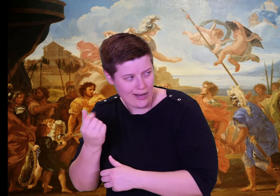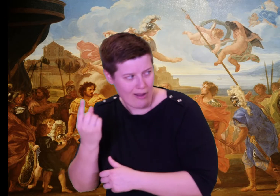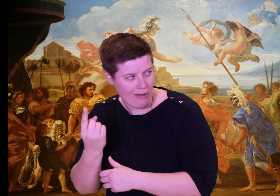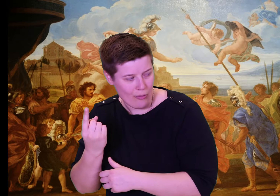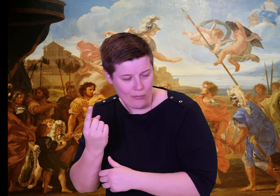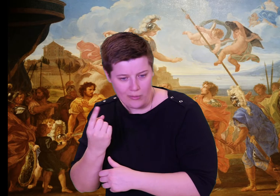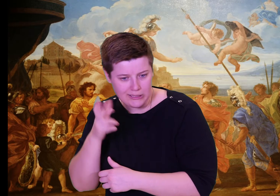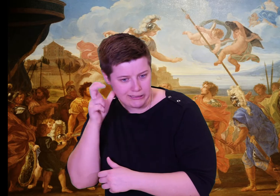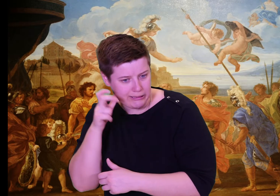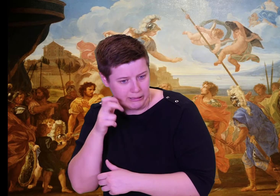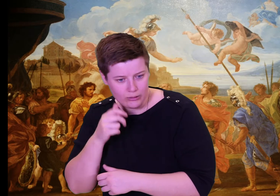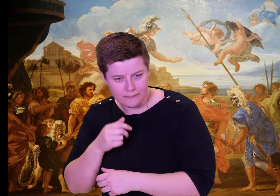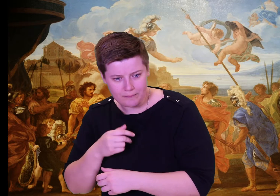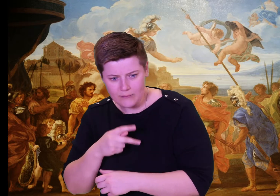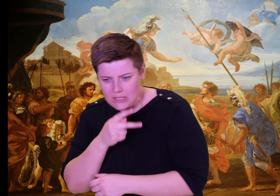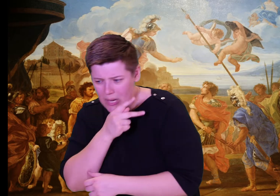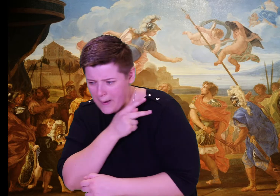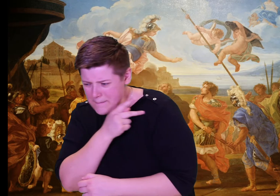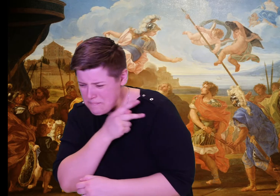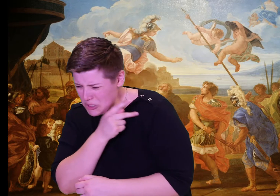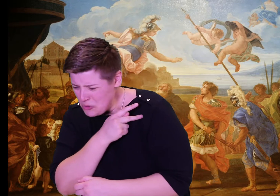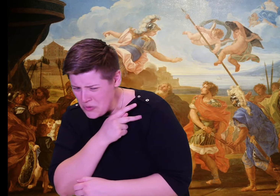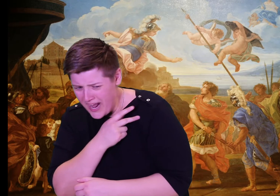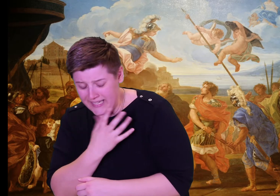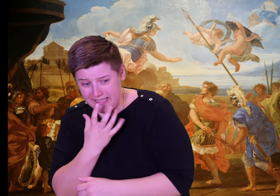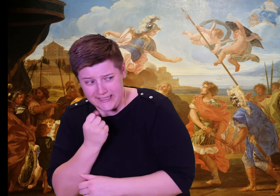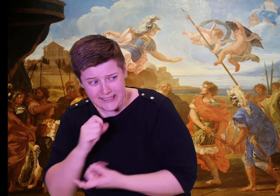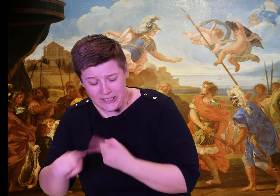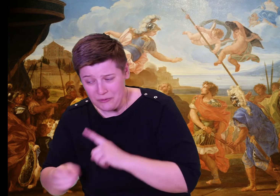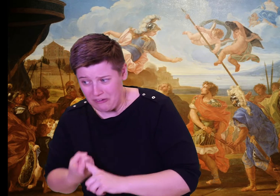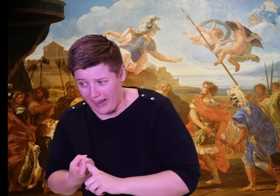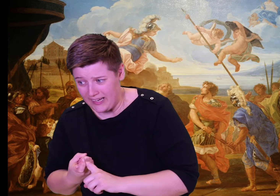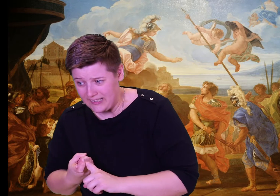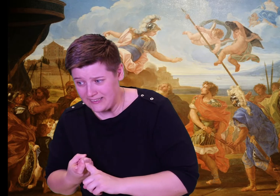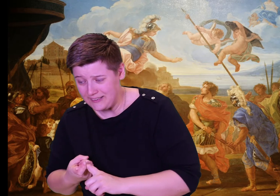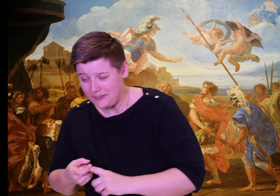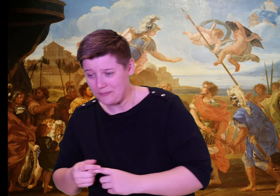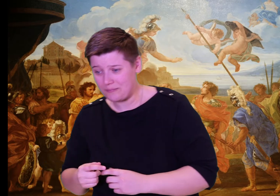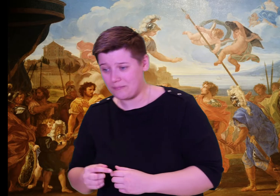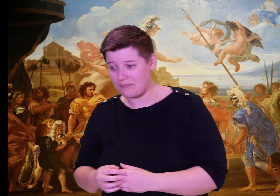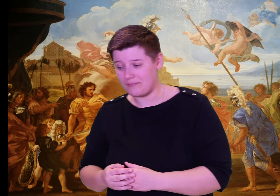After their thirst and hunger had been sated, Telemachus turned round to Nestor's son,